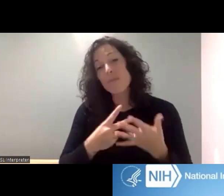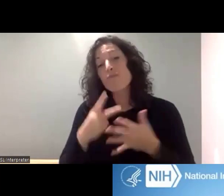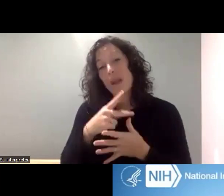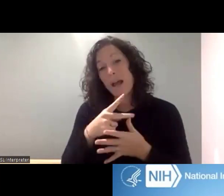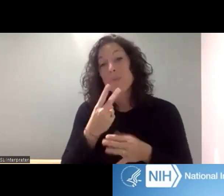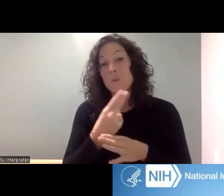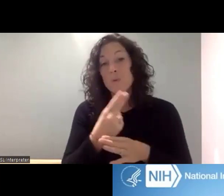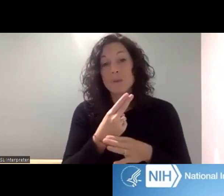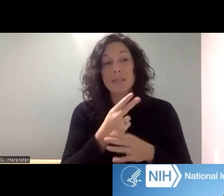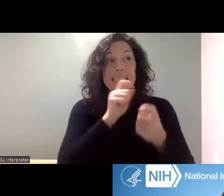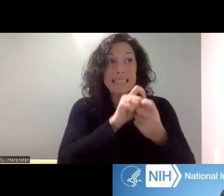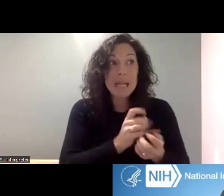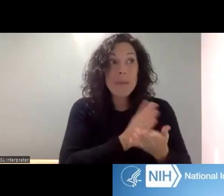the sub will have to do so, as well.